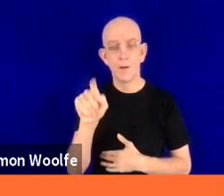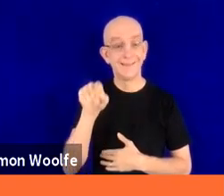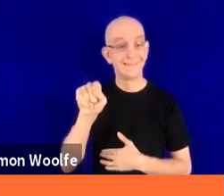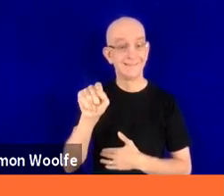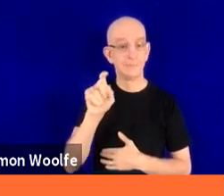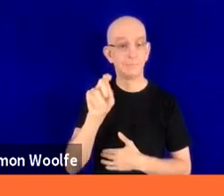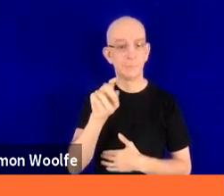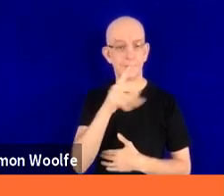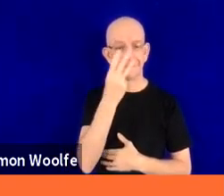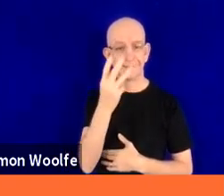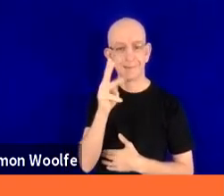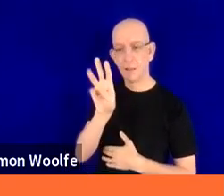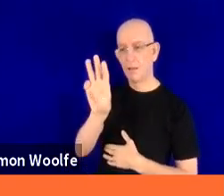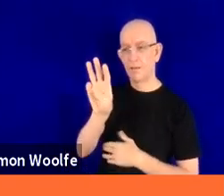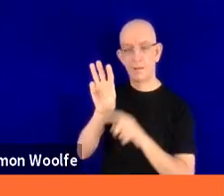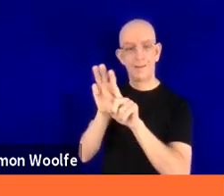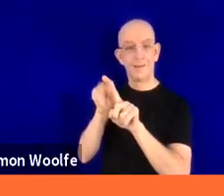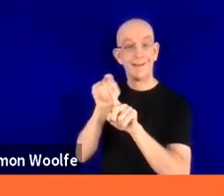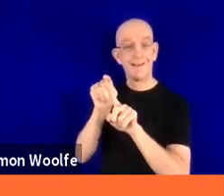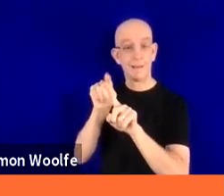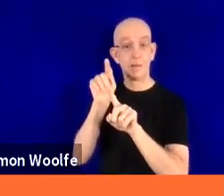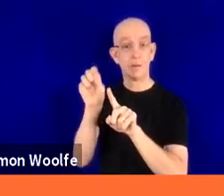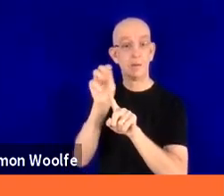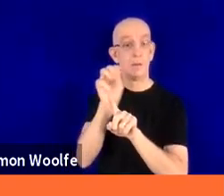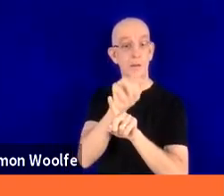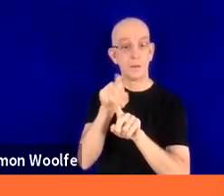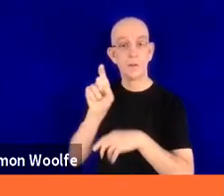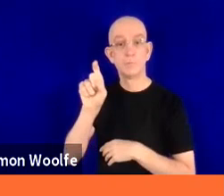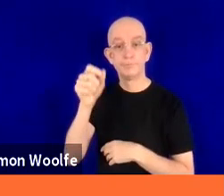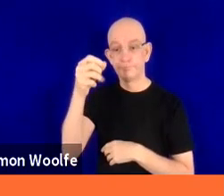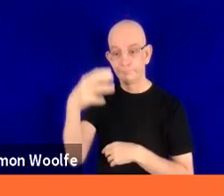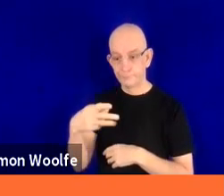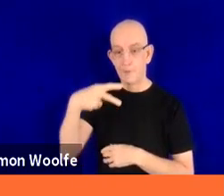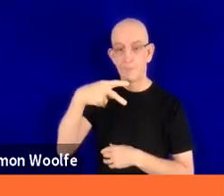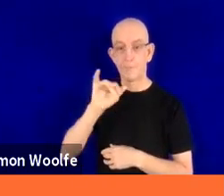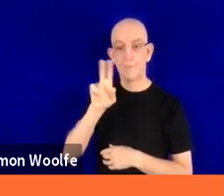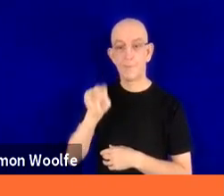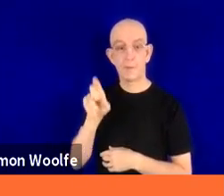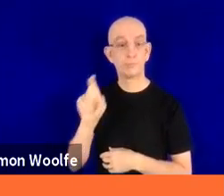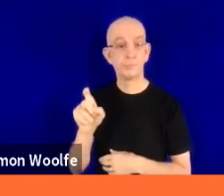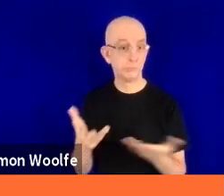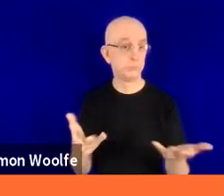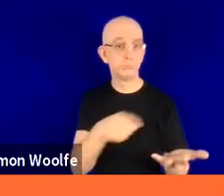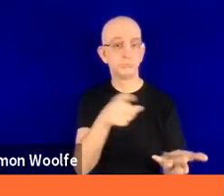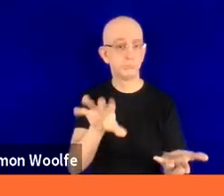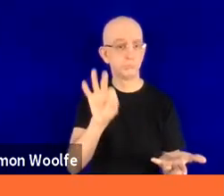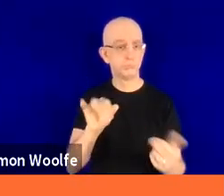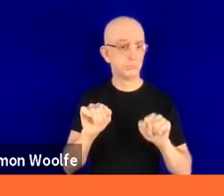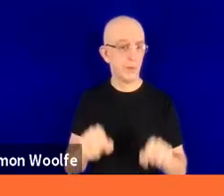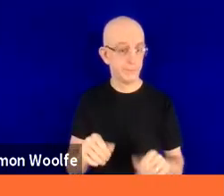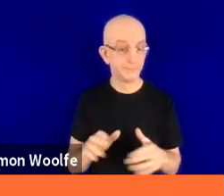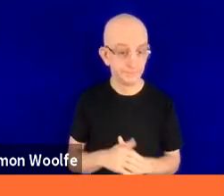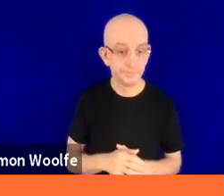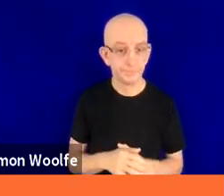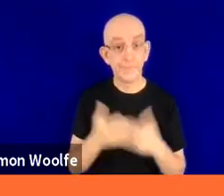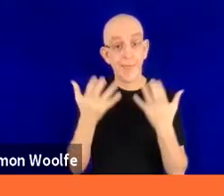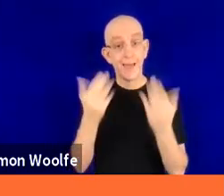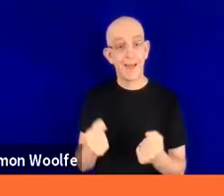in the chat function. We will also have a link so that you can click on the adjustable page of captions if you would like to see them that way, too